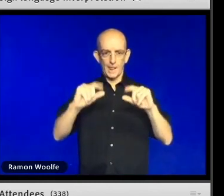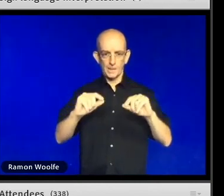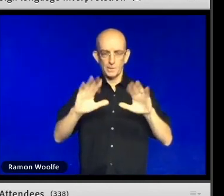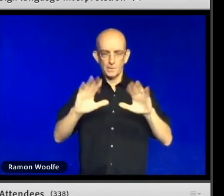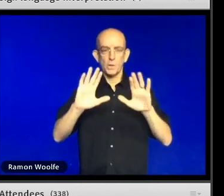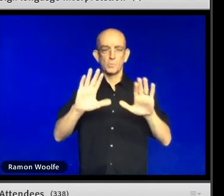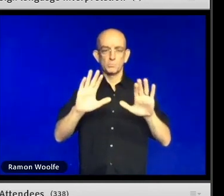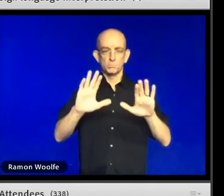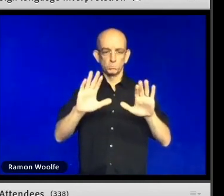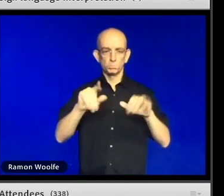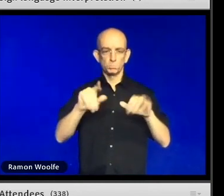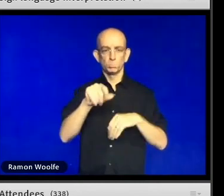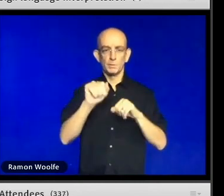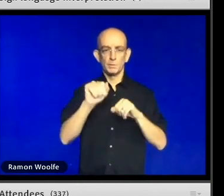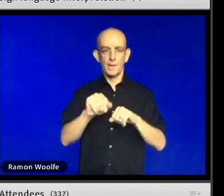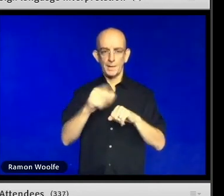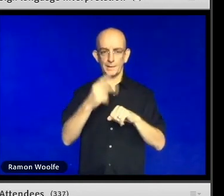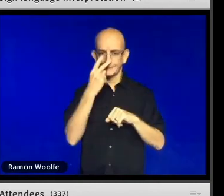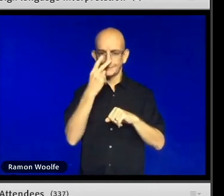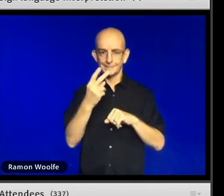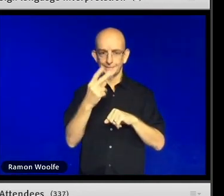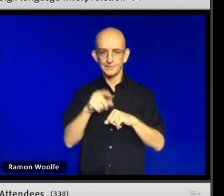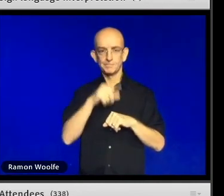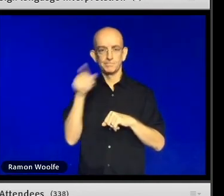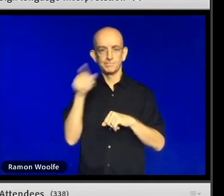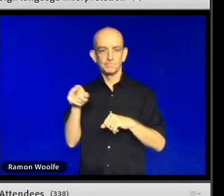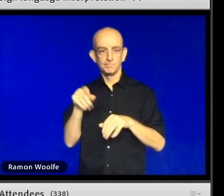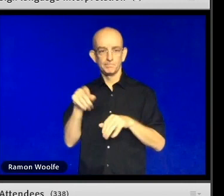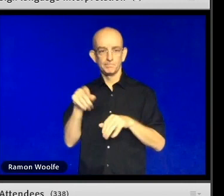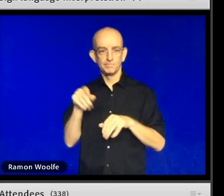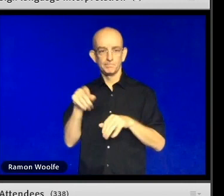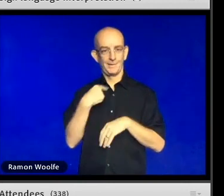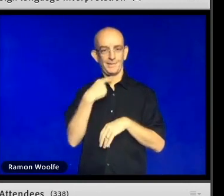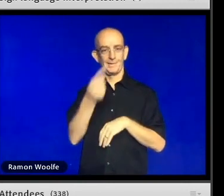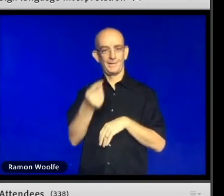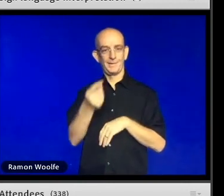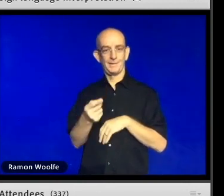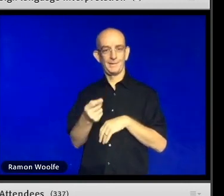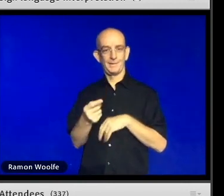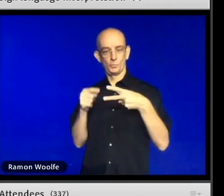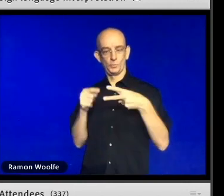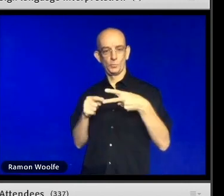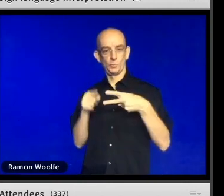browser at the link on the bottom of the slide that you see now. And again, my colleague